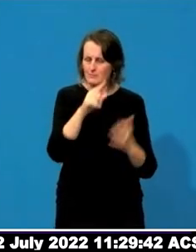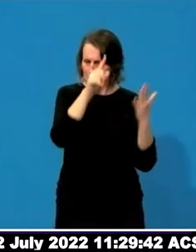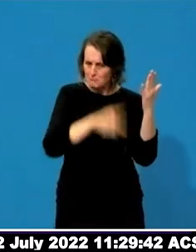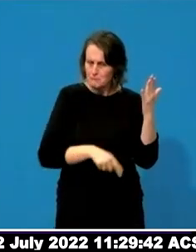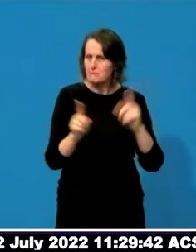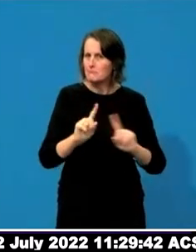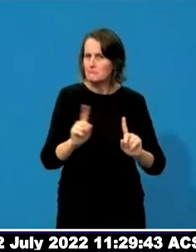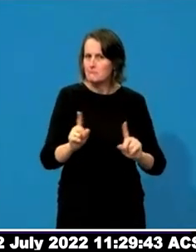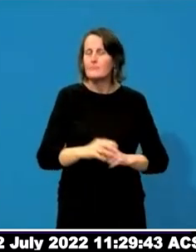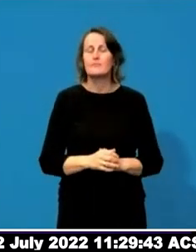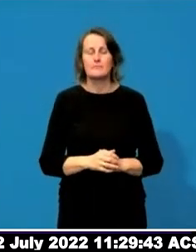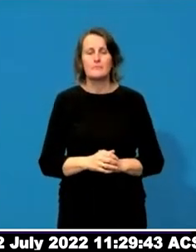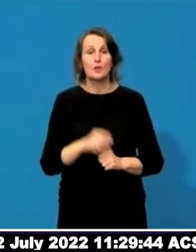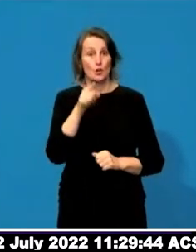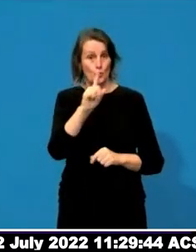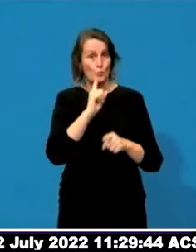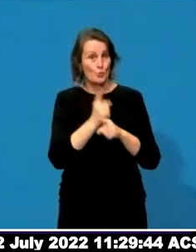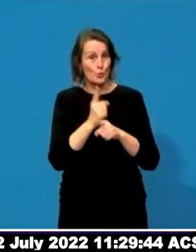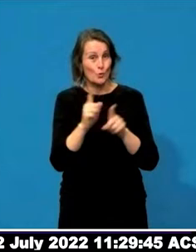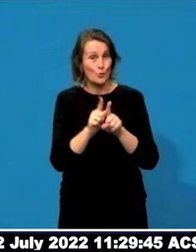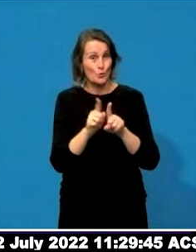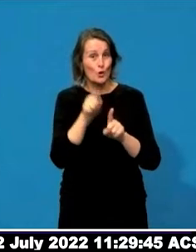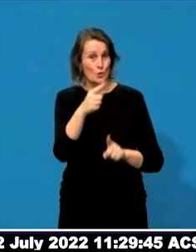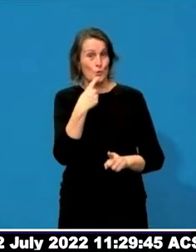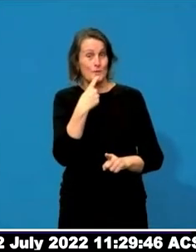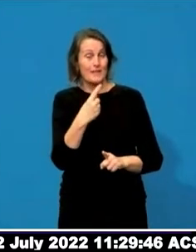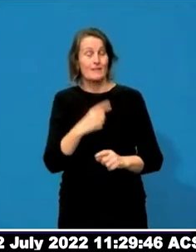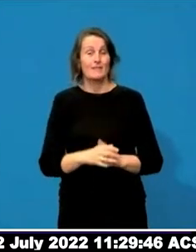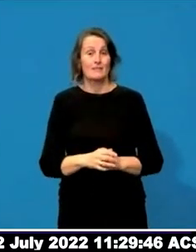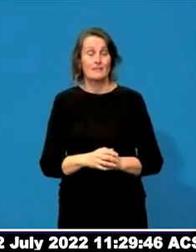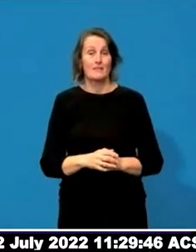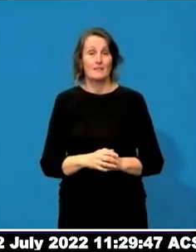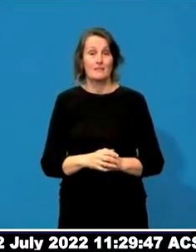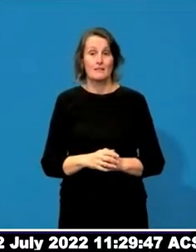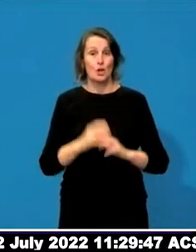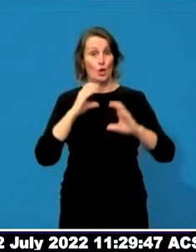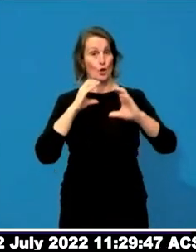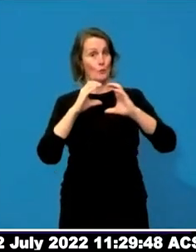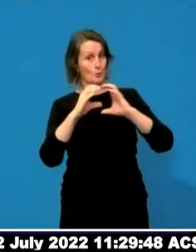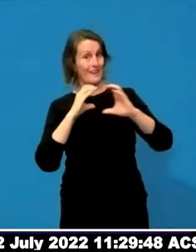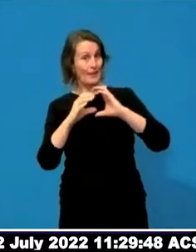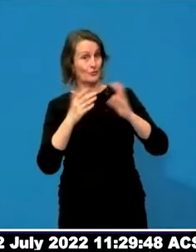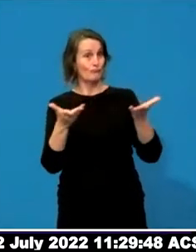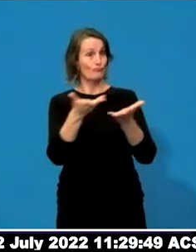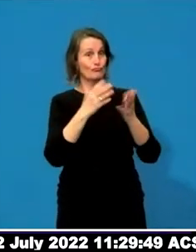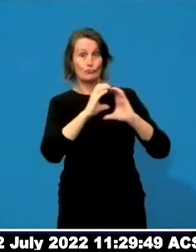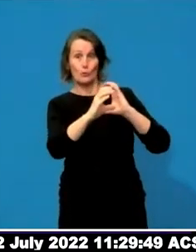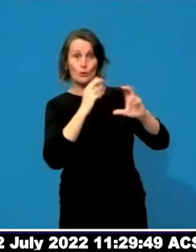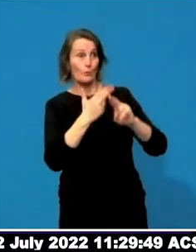You have also said just now that communications require specialist expertise. They require resources.